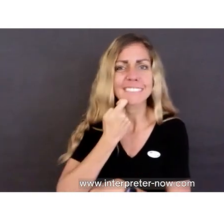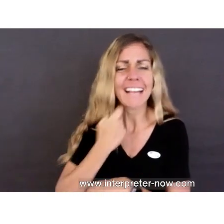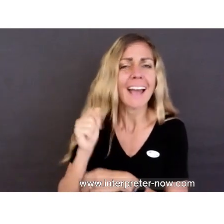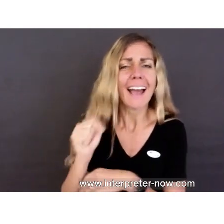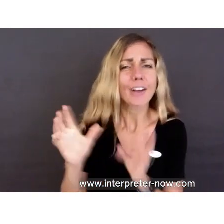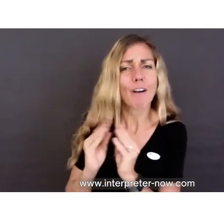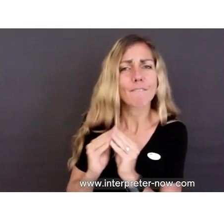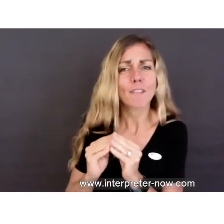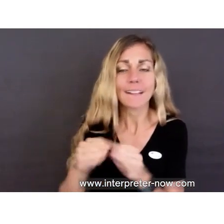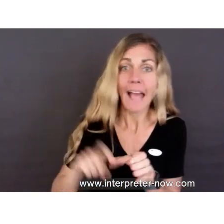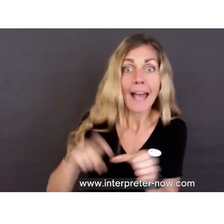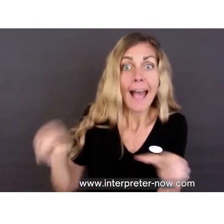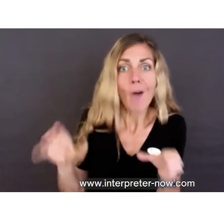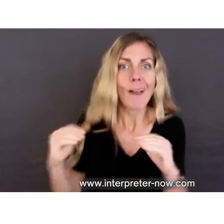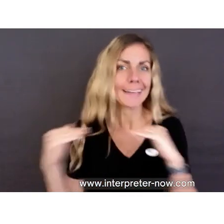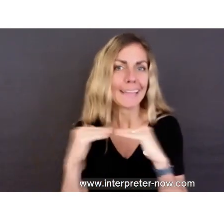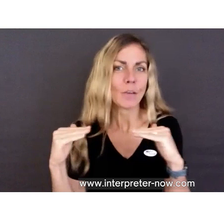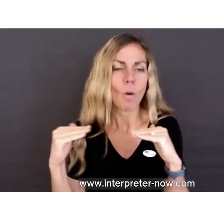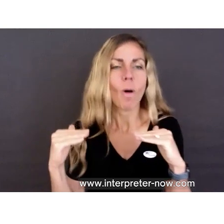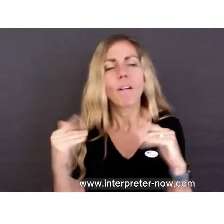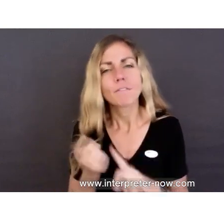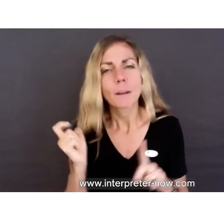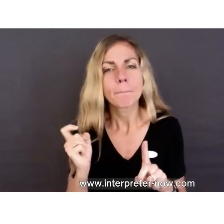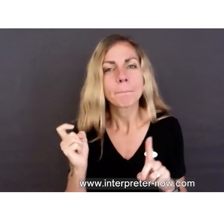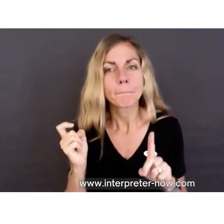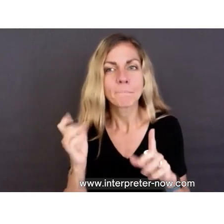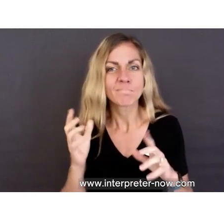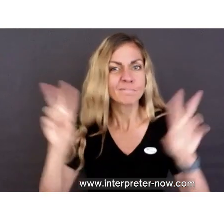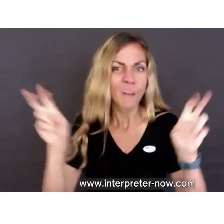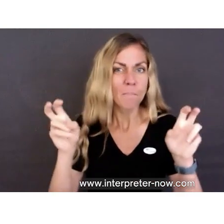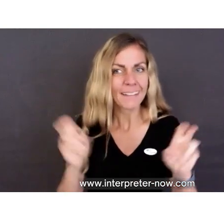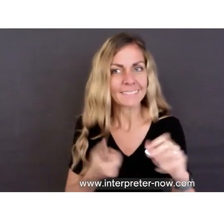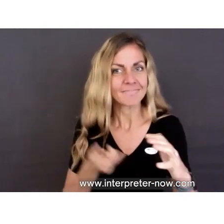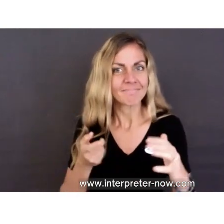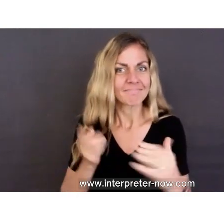It's an adaptation from our deeper Change Catalyst workshop on interrupting microaggressions.